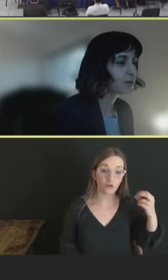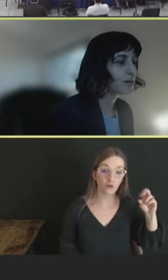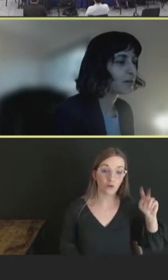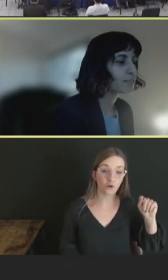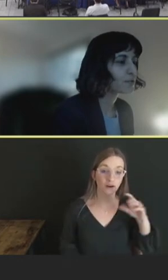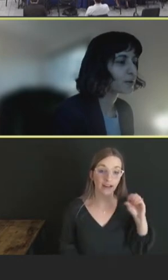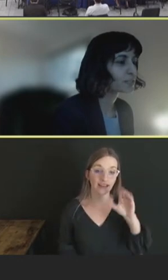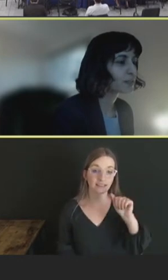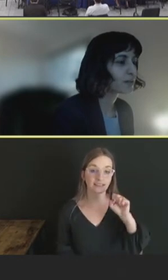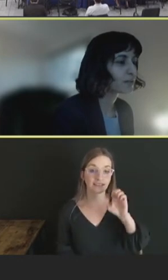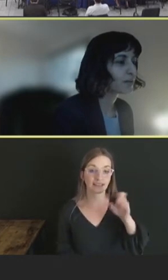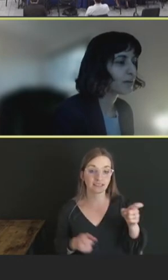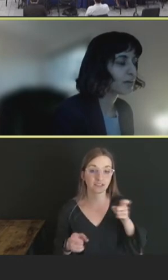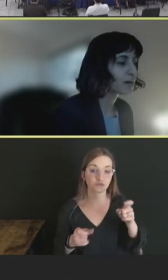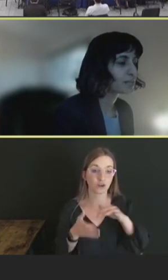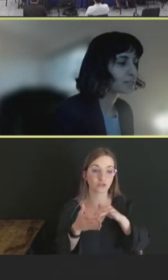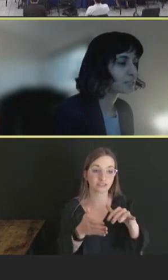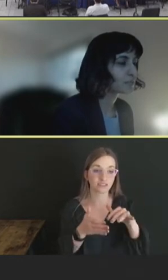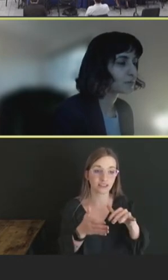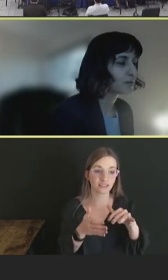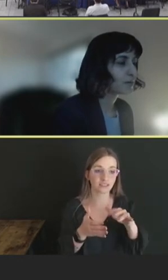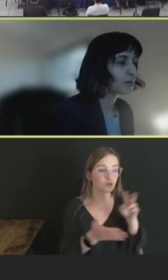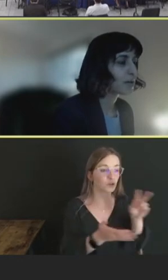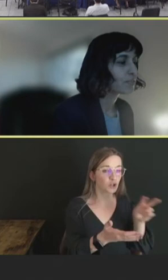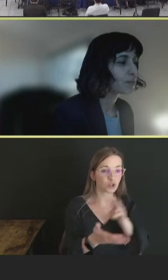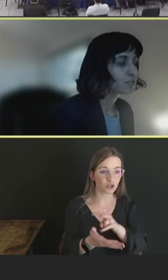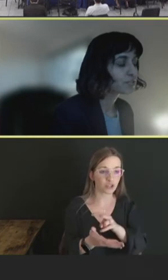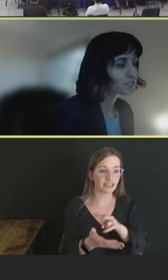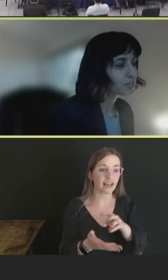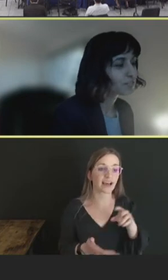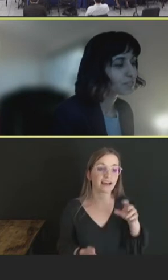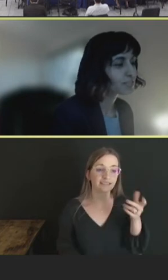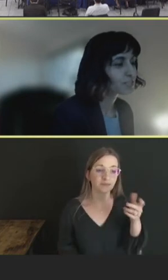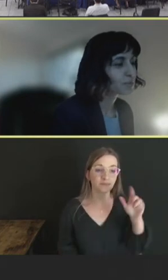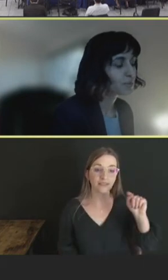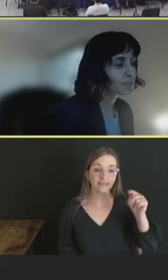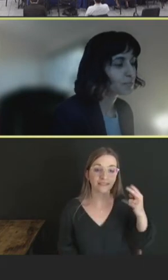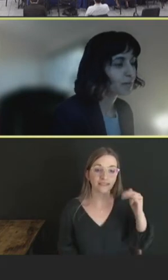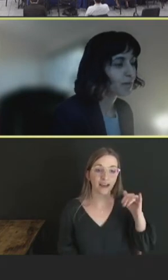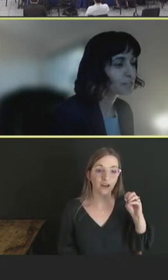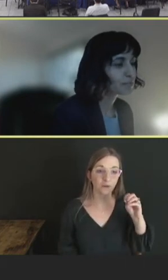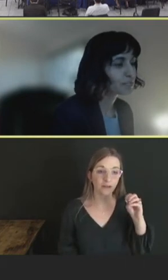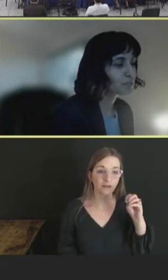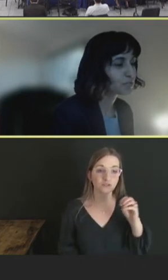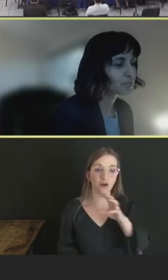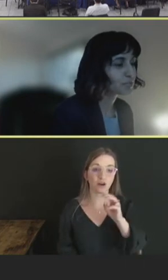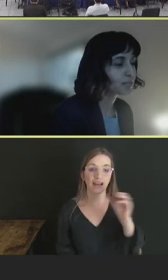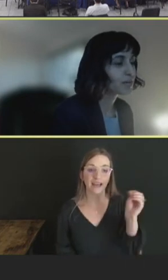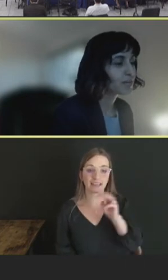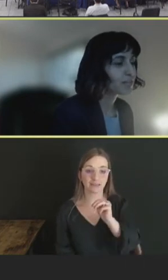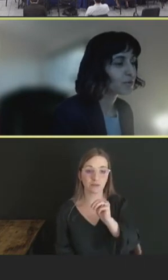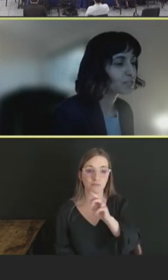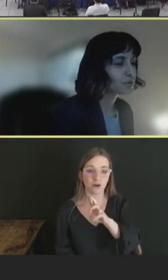and thimerosal and autism. And the notion of an autism epidemic has been disputed. There is